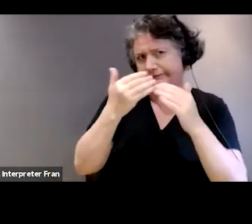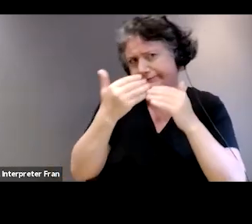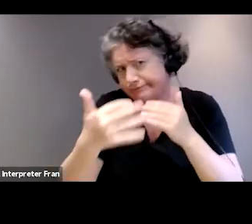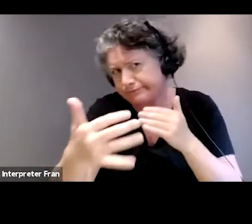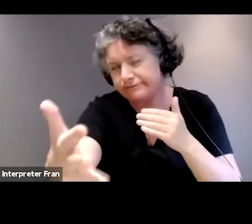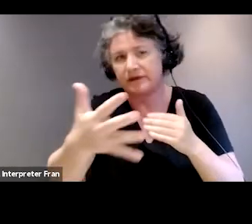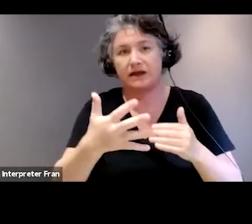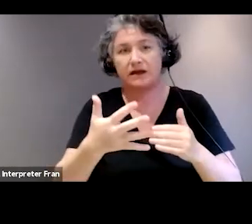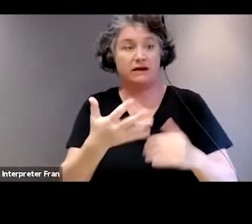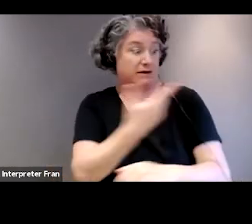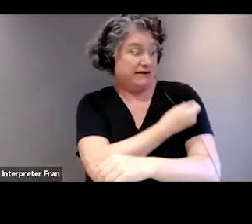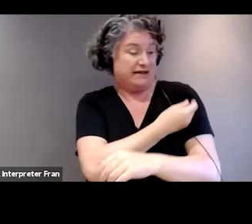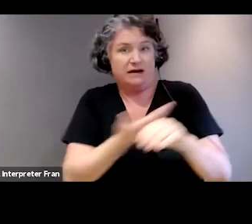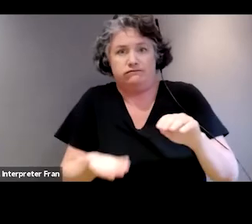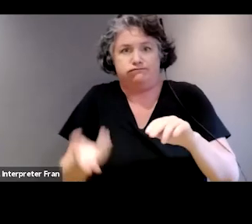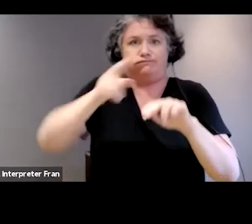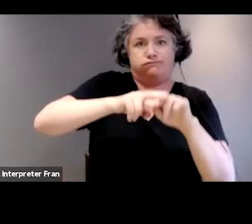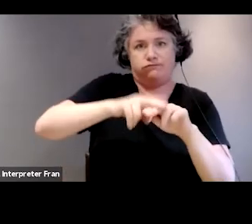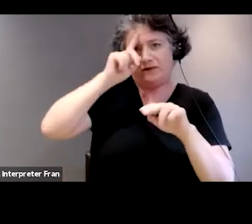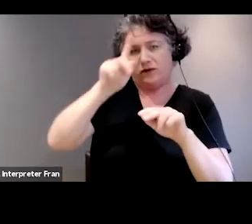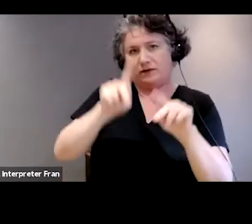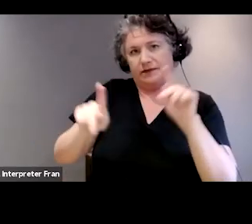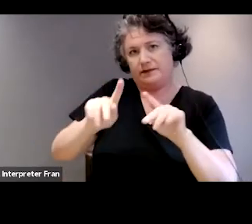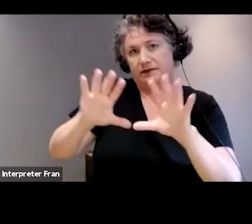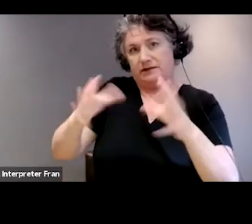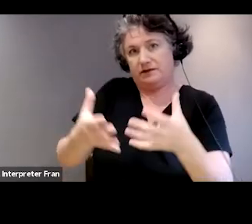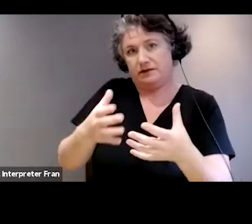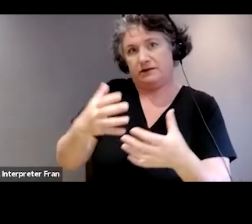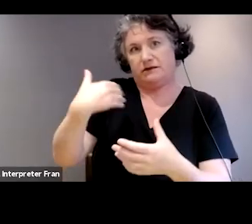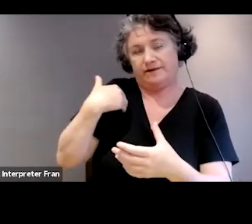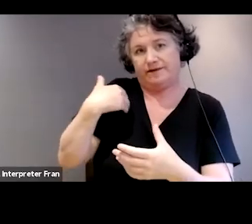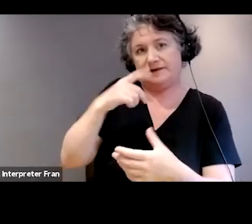honored to work with the amazing group of volunteers that compose